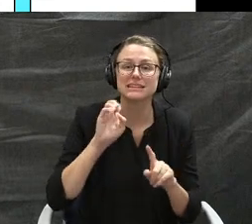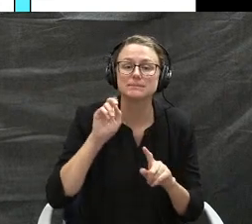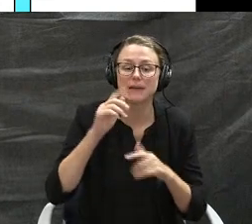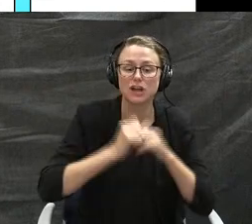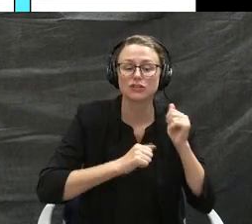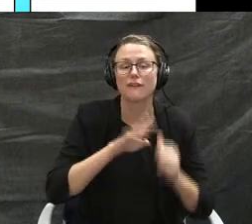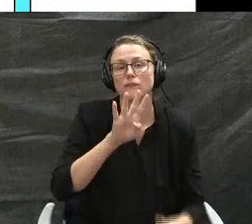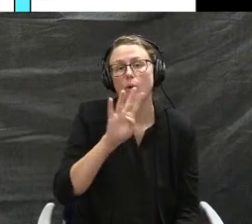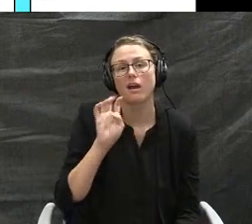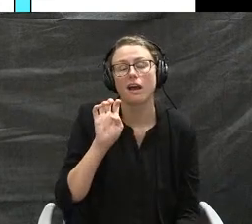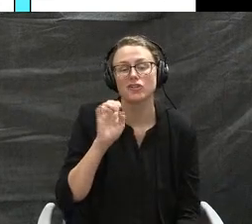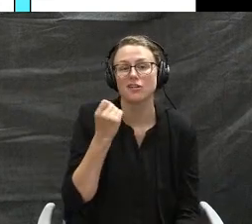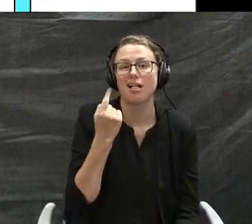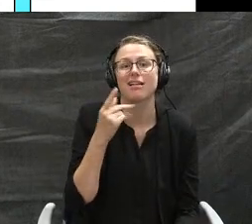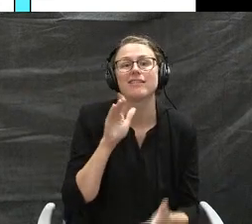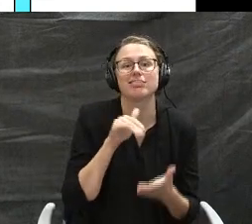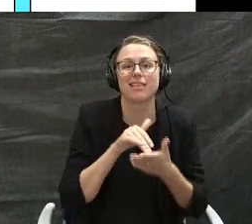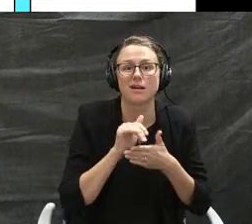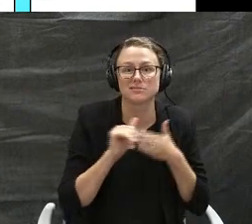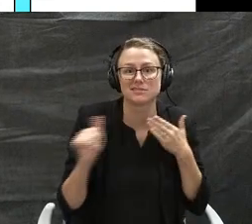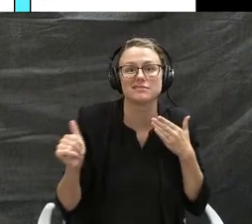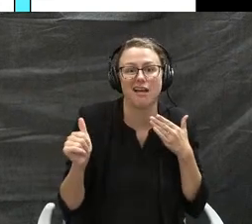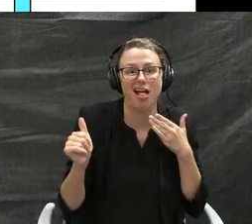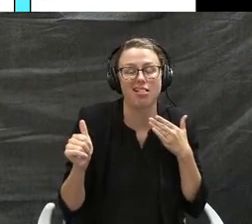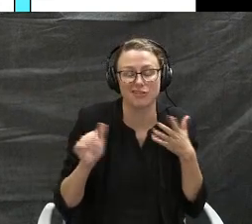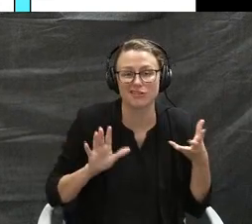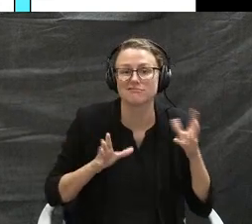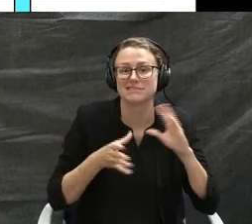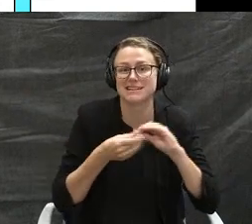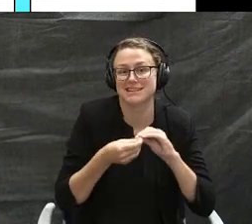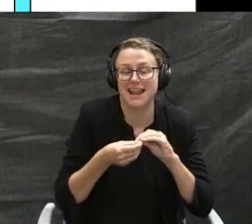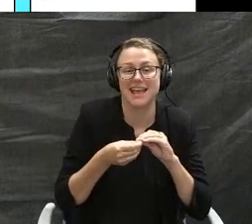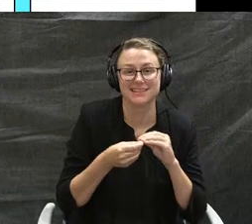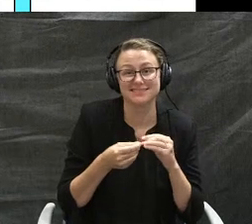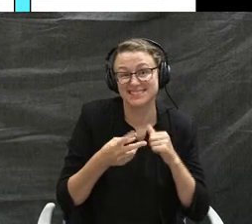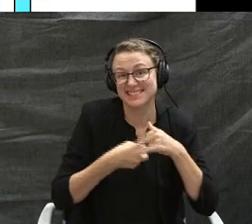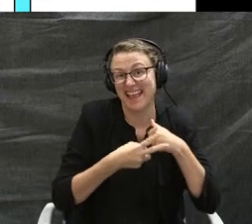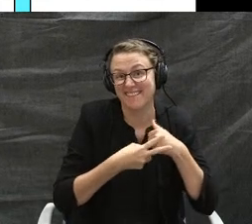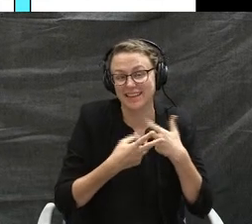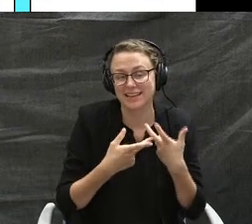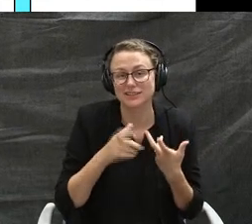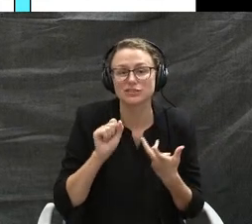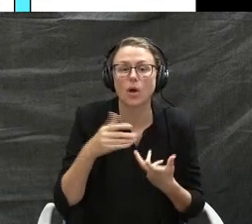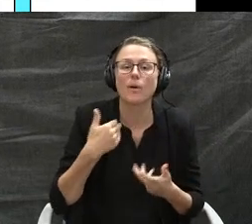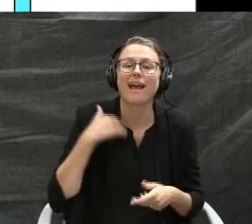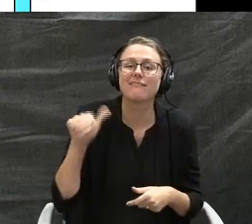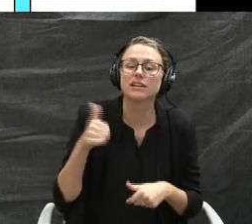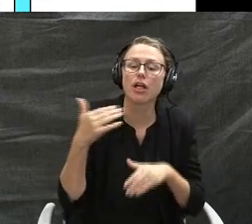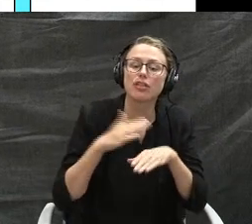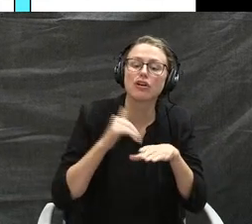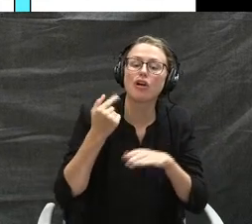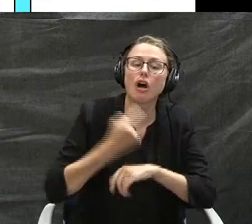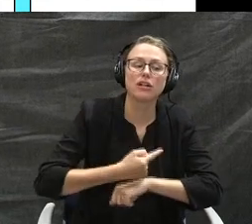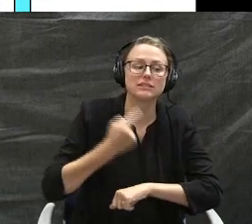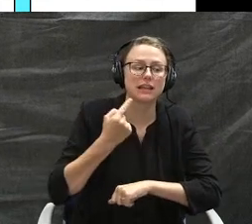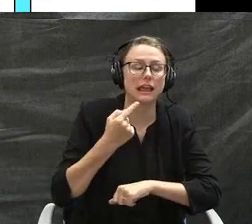structure will actually be a 400 eleven $1000 net present value savings, and we've got another call date in here. 22,000, six,